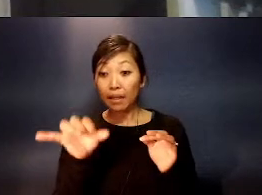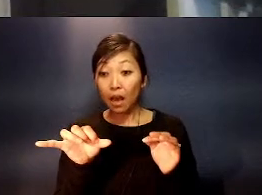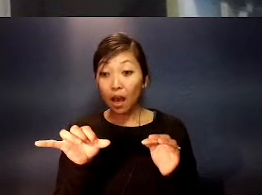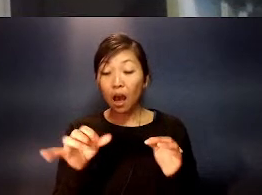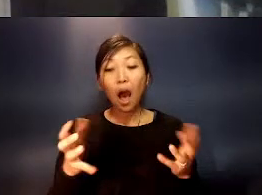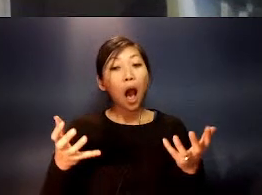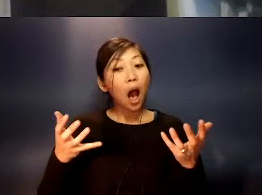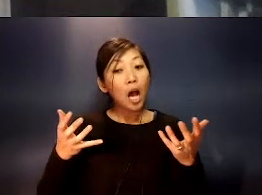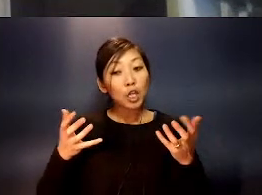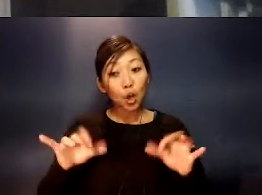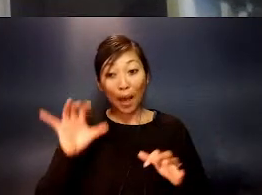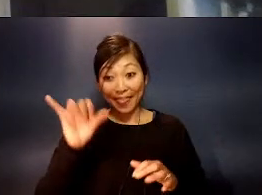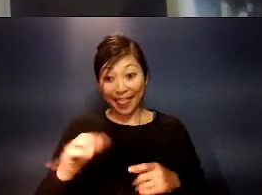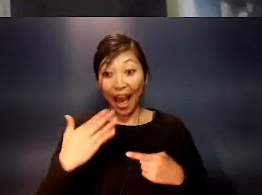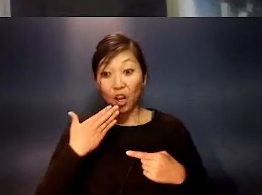BUT I WILL NOT BE ABLE TO VOTE IN FAVOR OF THIS BUDGET.